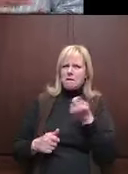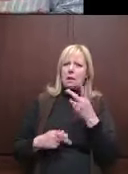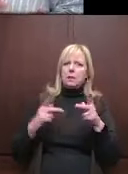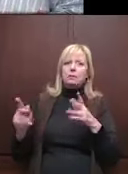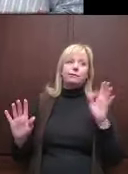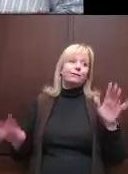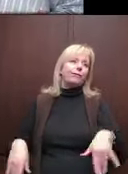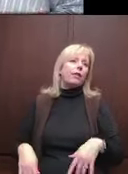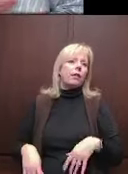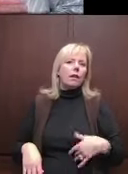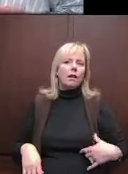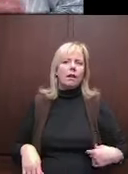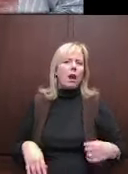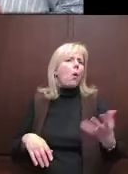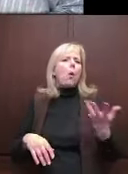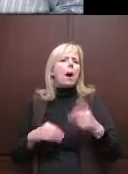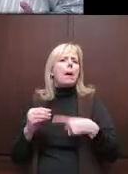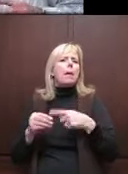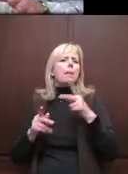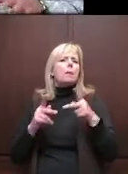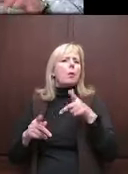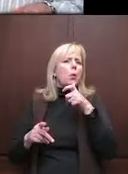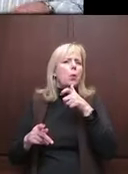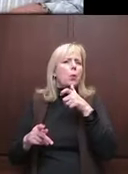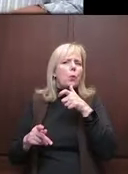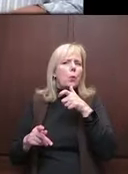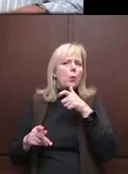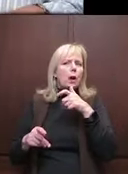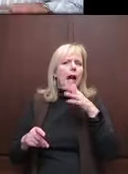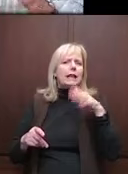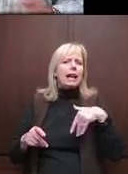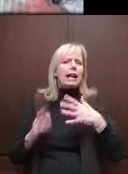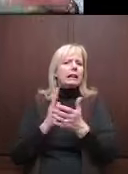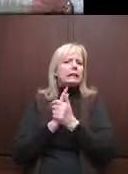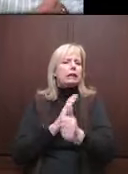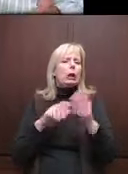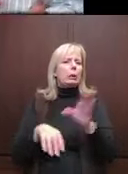how about people that are not computer savvy> Are they going to be able to